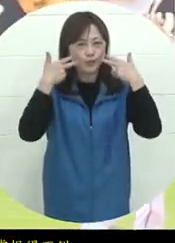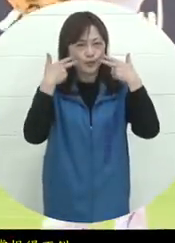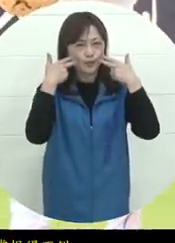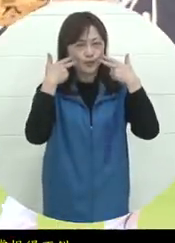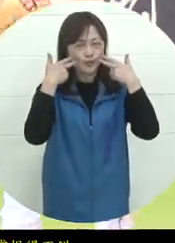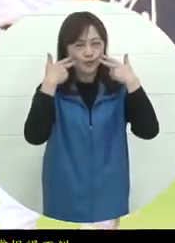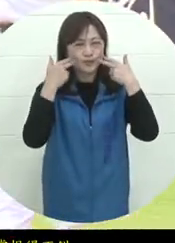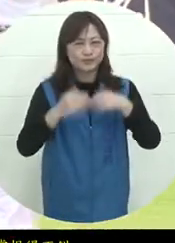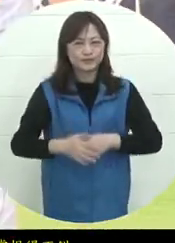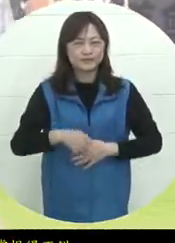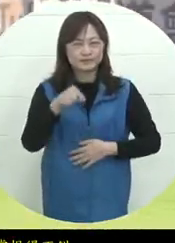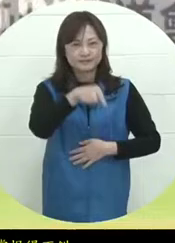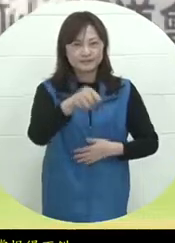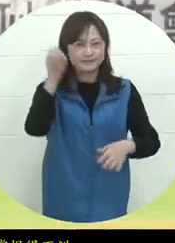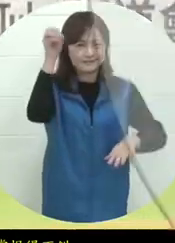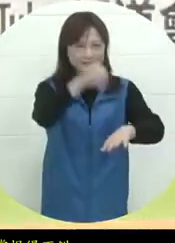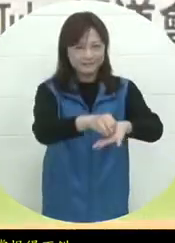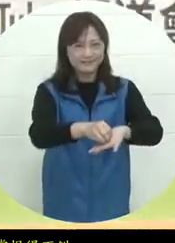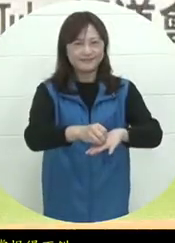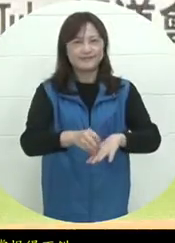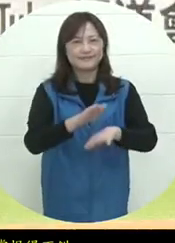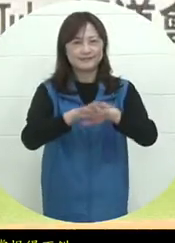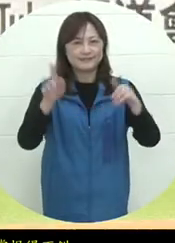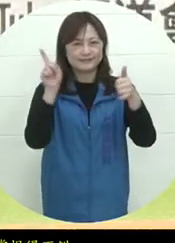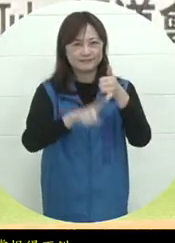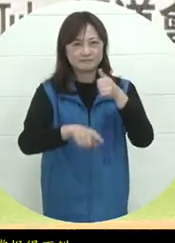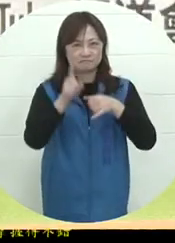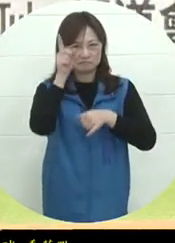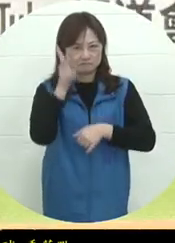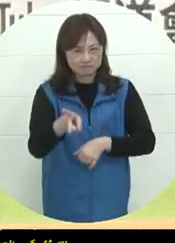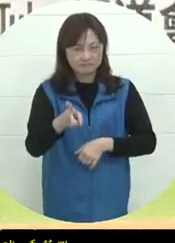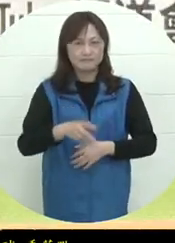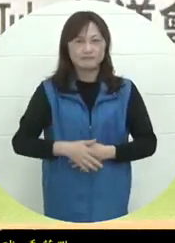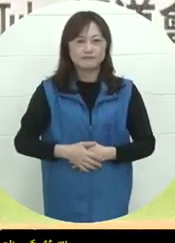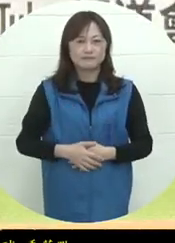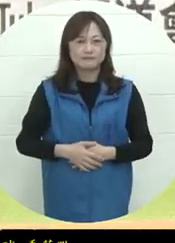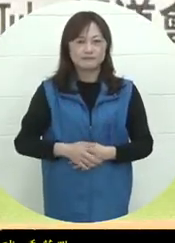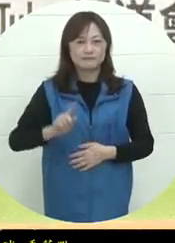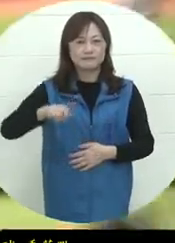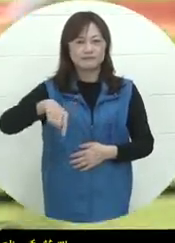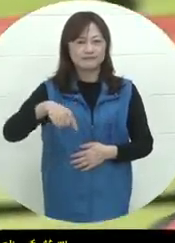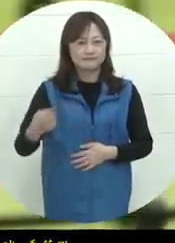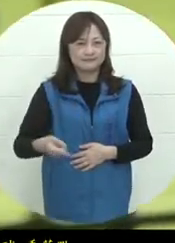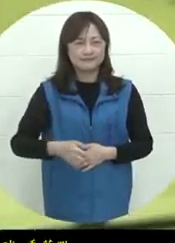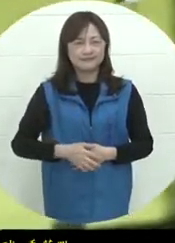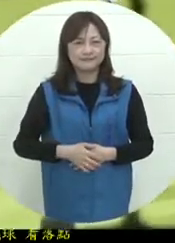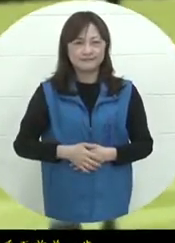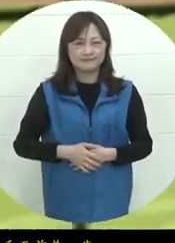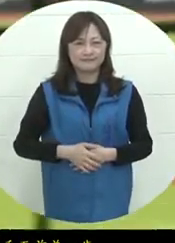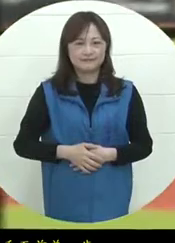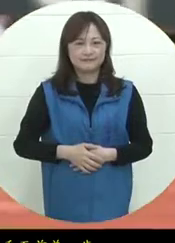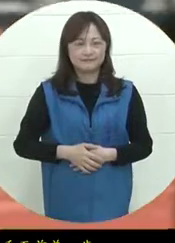opener . Two consecutive hits were made. Then the teammate stepped behind the turtle. Now it is a situation with no one out,